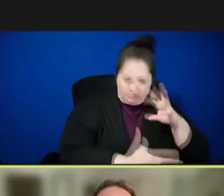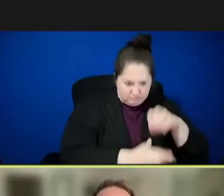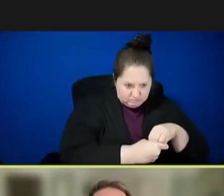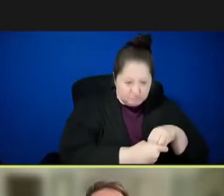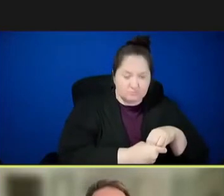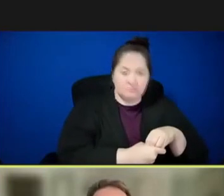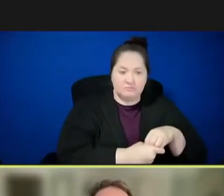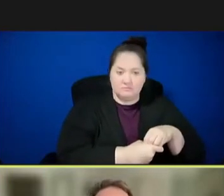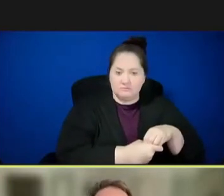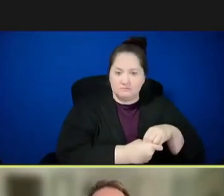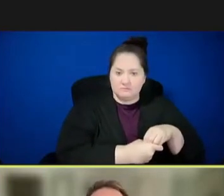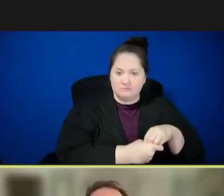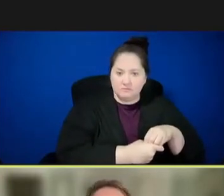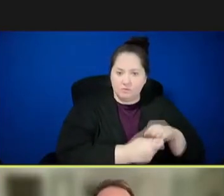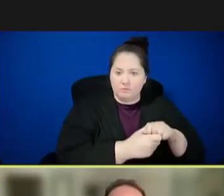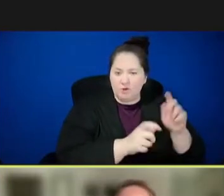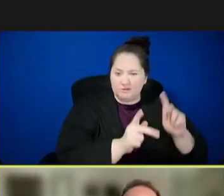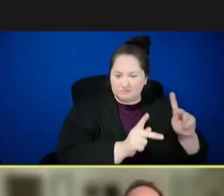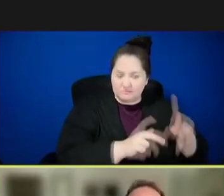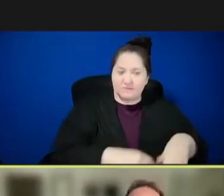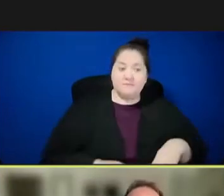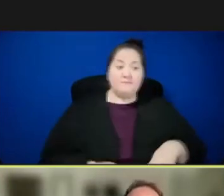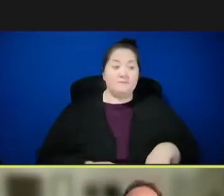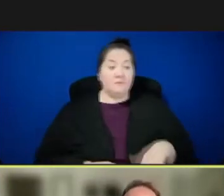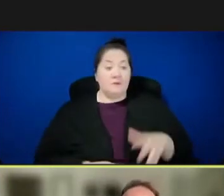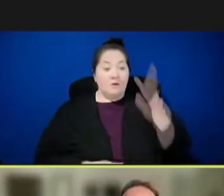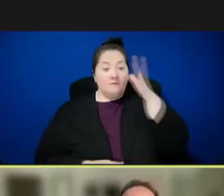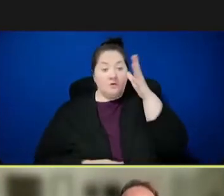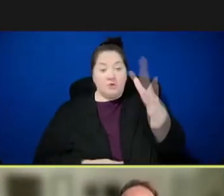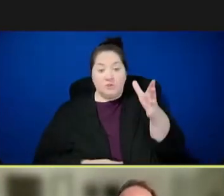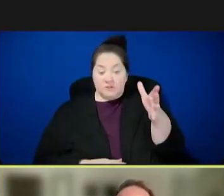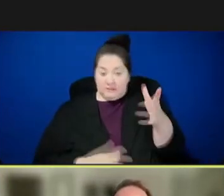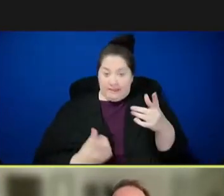in the future, you could start to see efficacy trials that instead of being